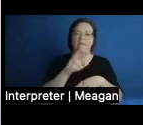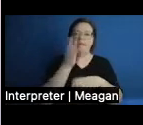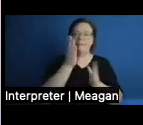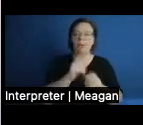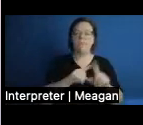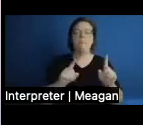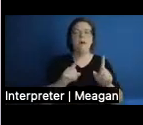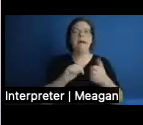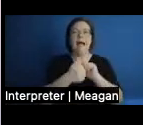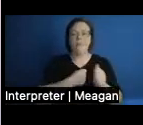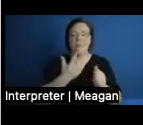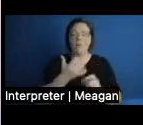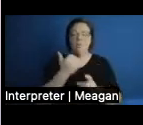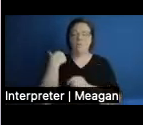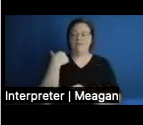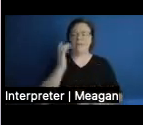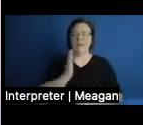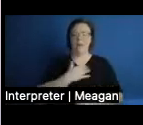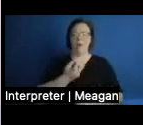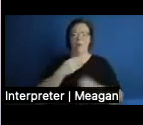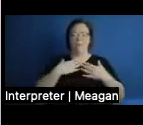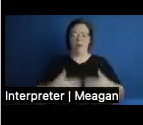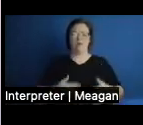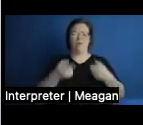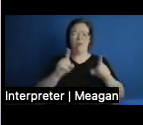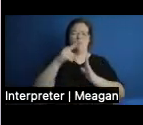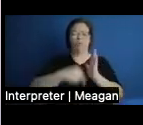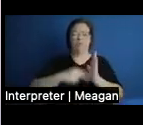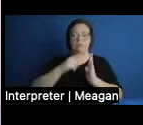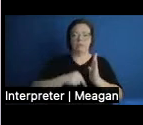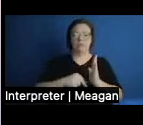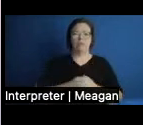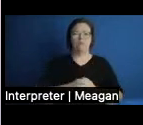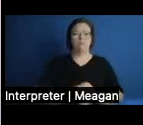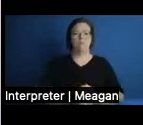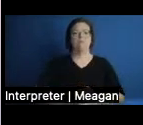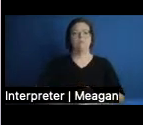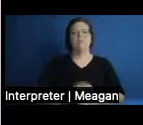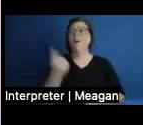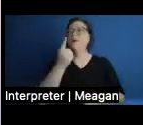of the presence of our own bodies when we're reading it. I'm always looking for poems that